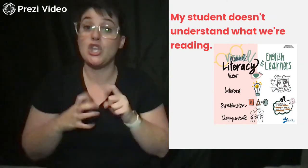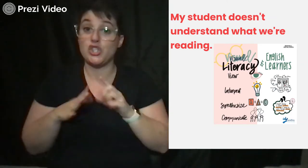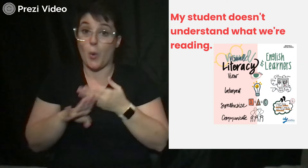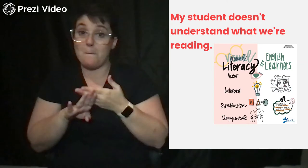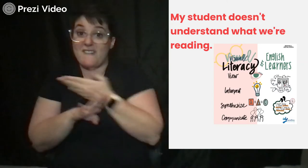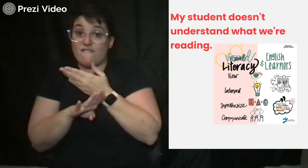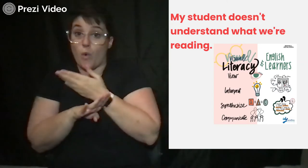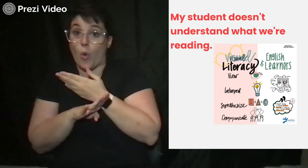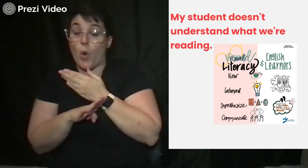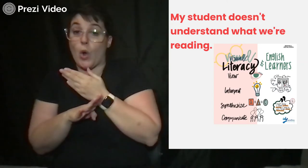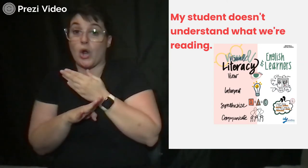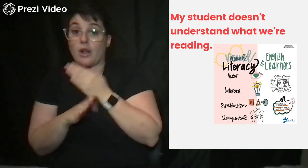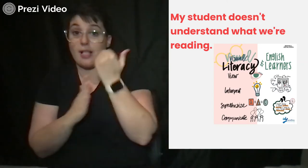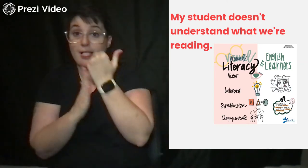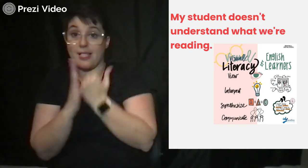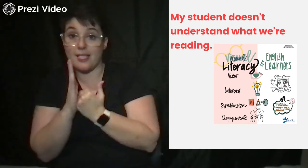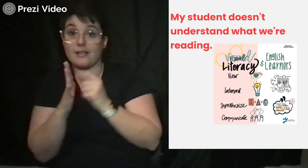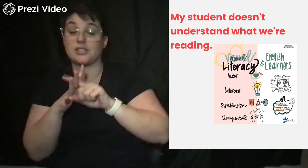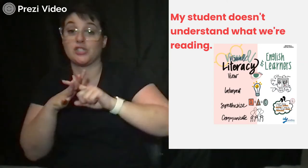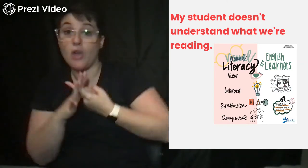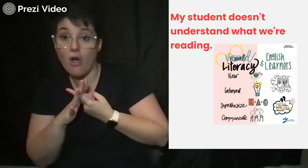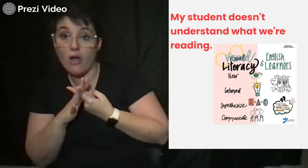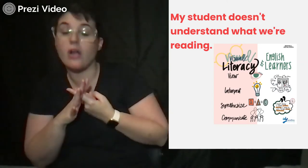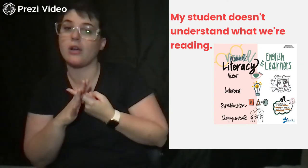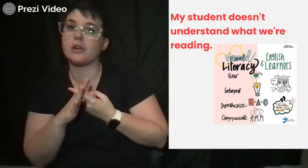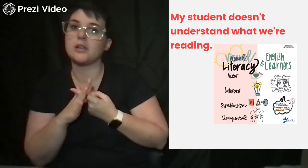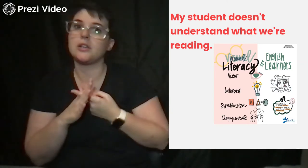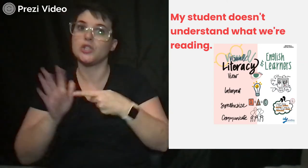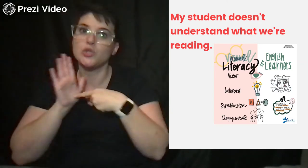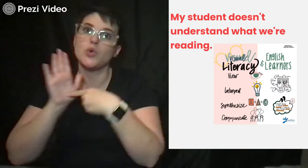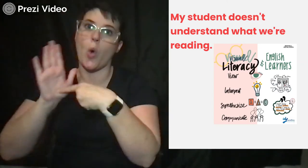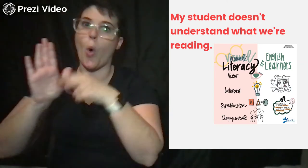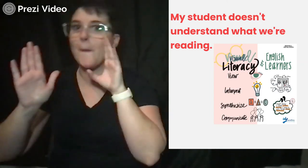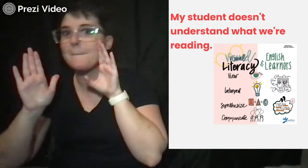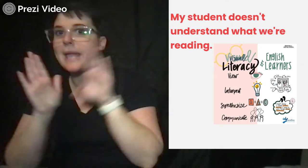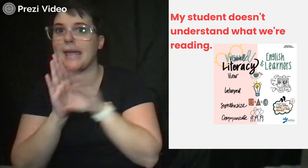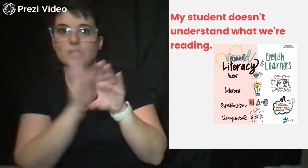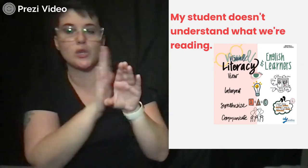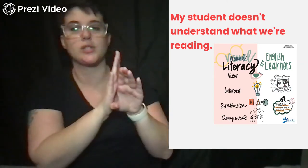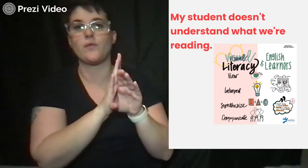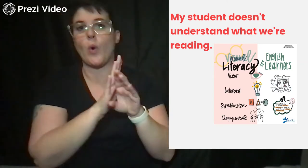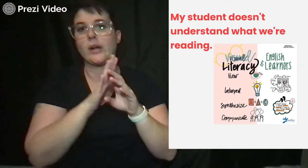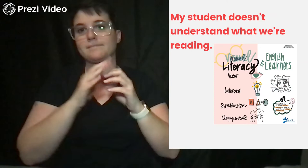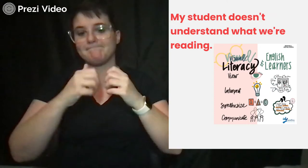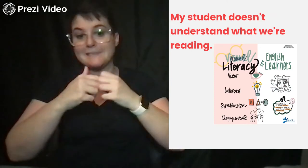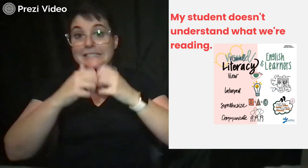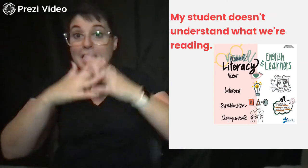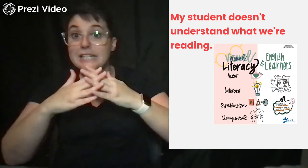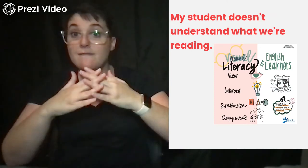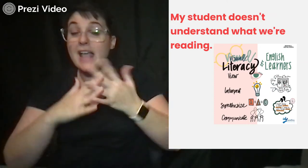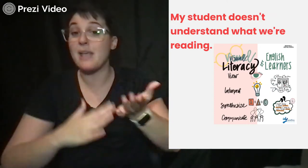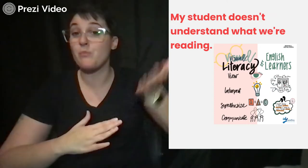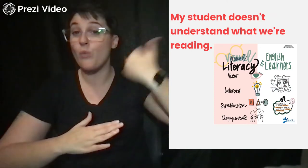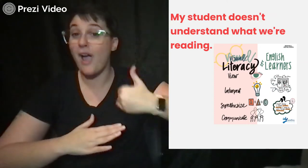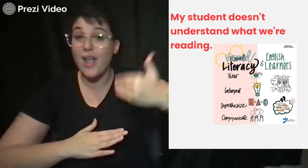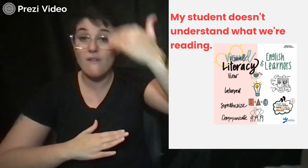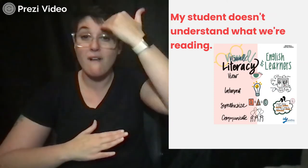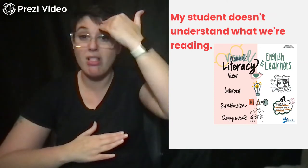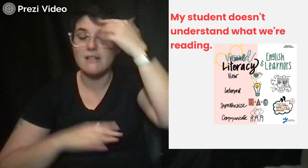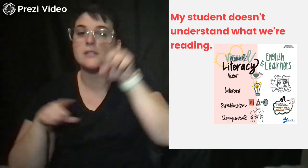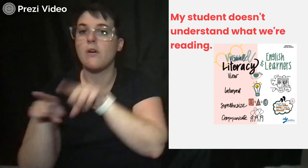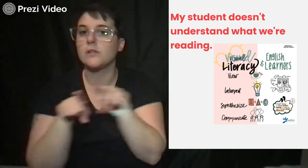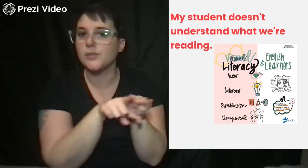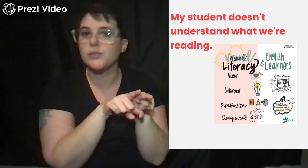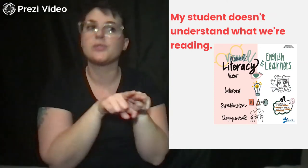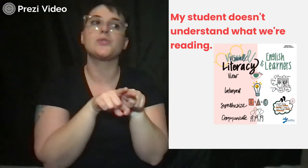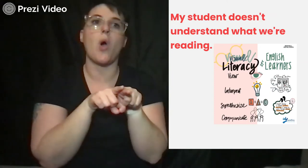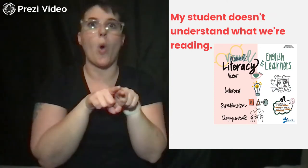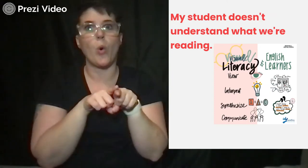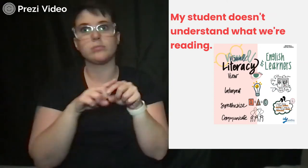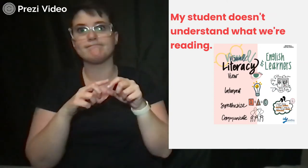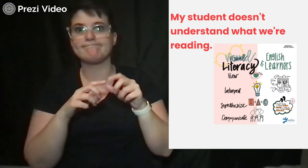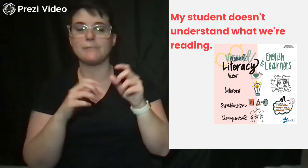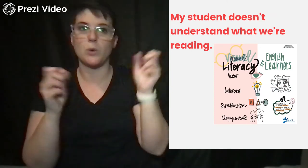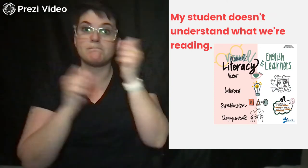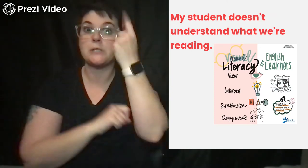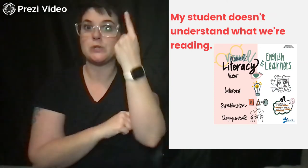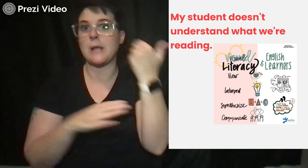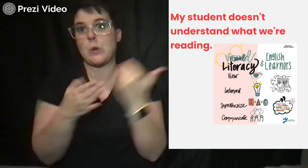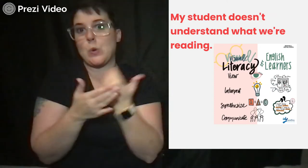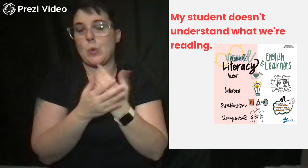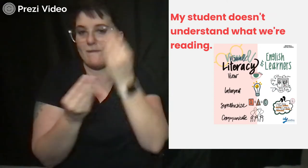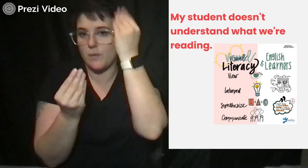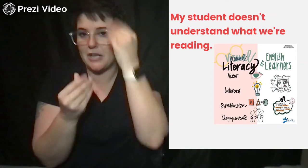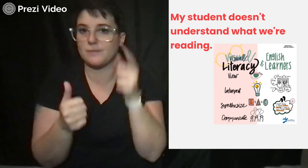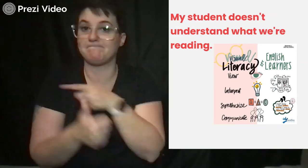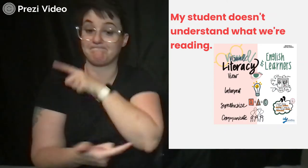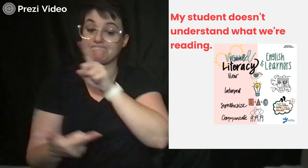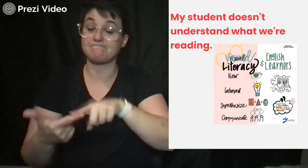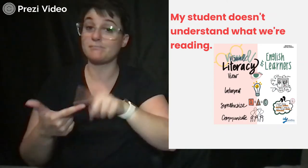Try to include pictures at the beginning of every lesson to activate prior knowledge and help students understand new knowledge.